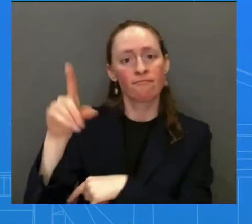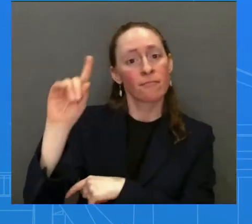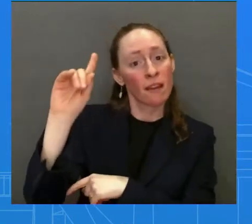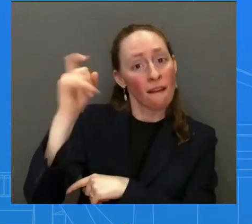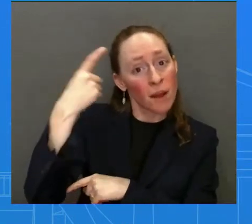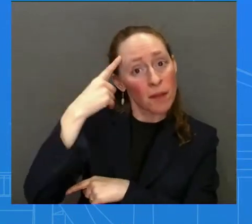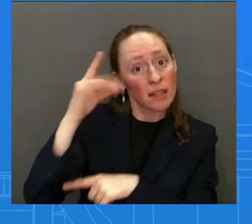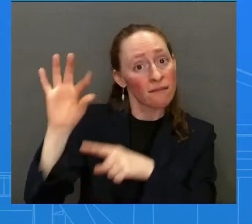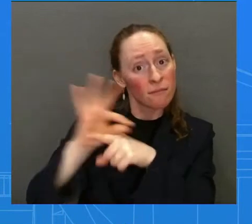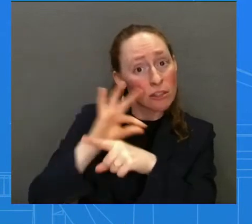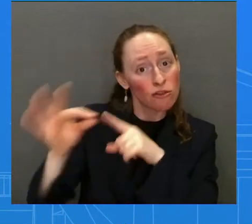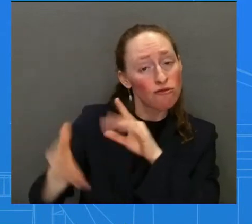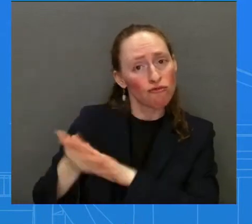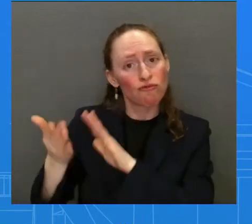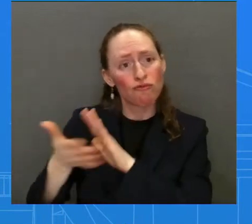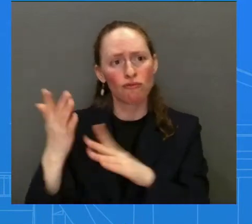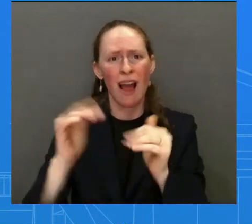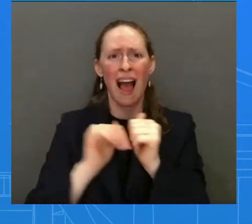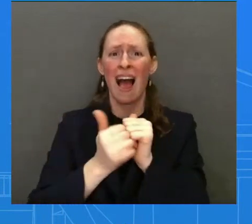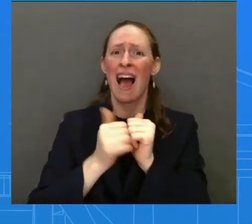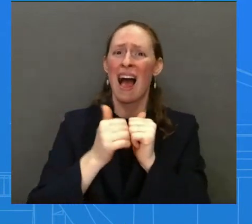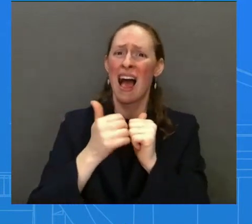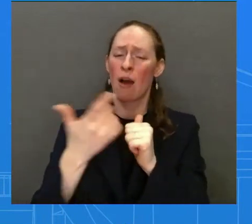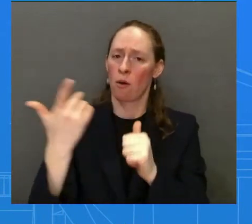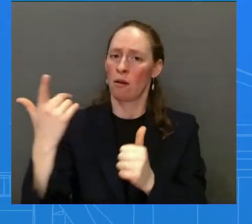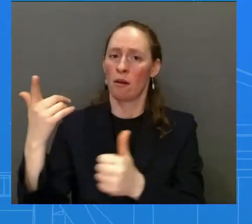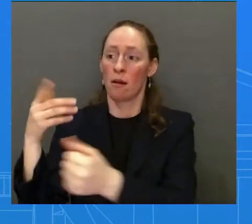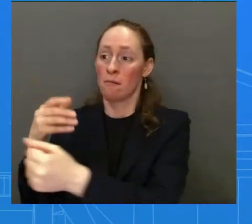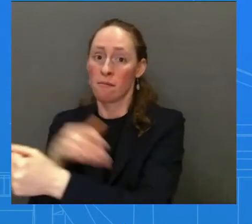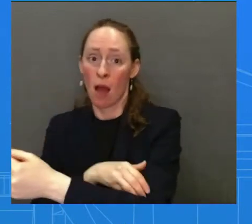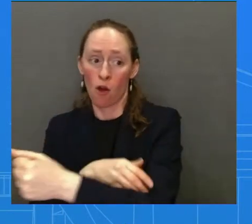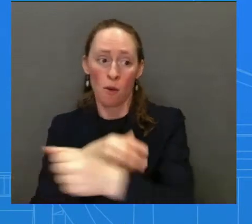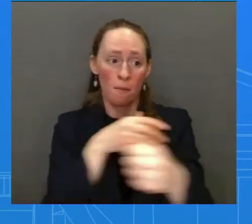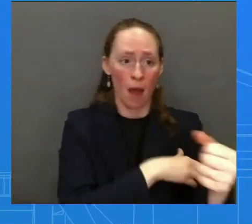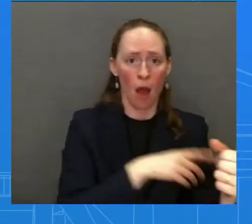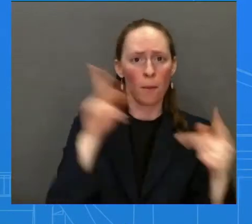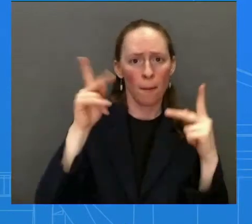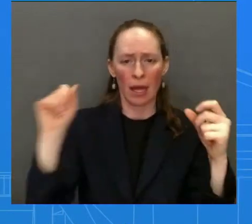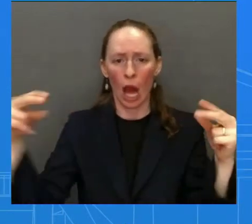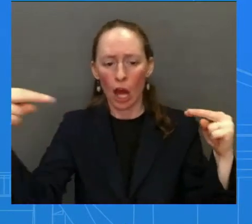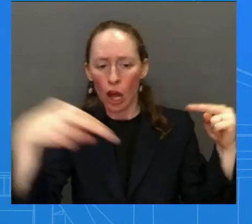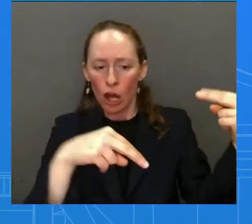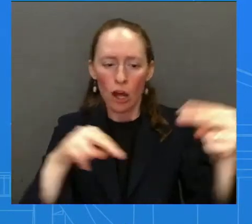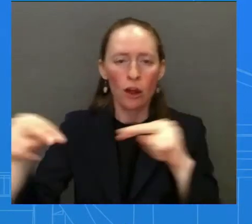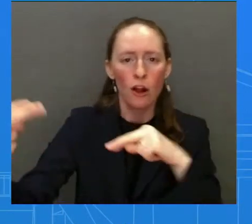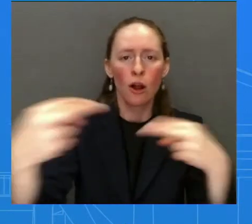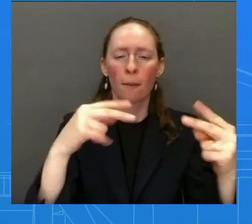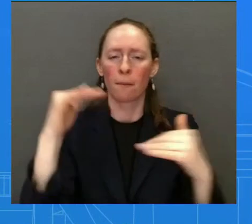possible base of popular support. That is what we -- what we all shared with you from that read- -- readout.